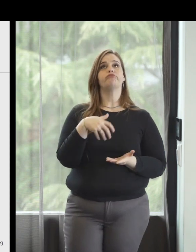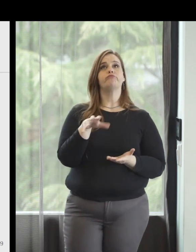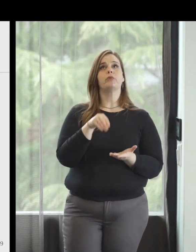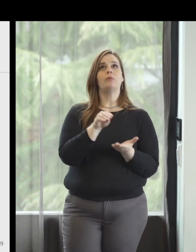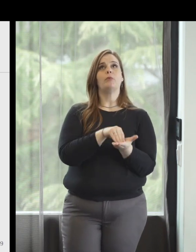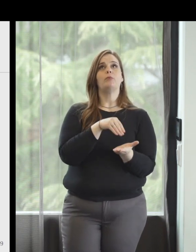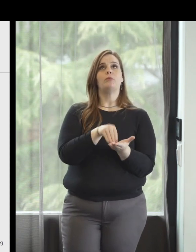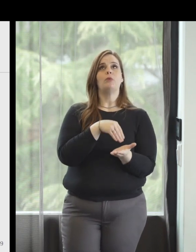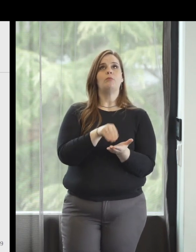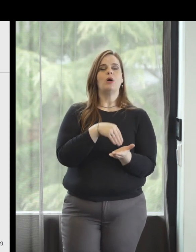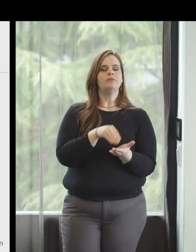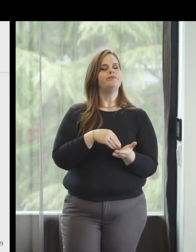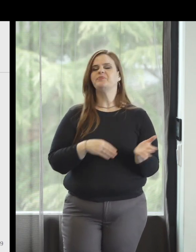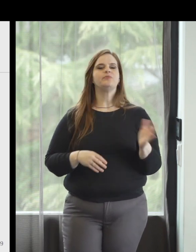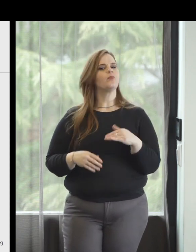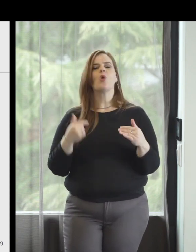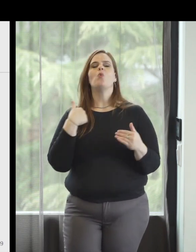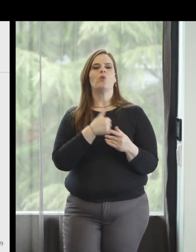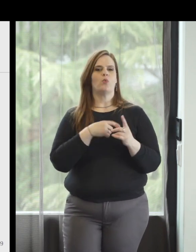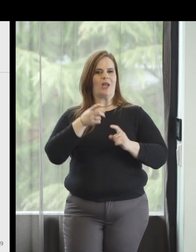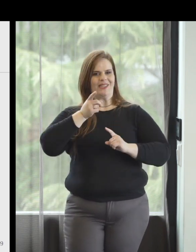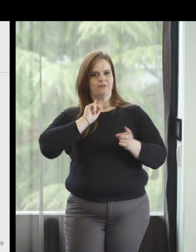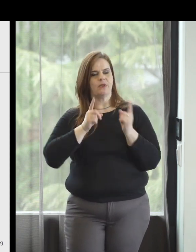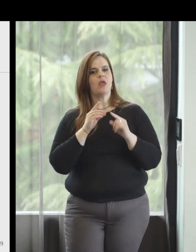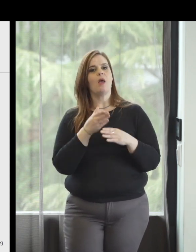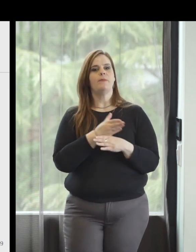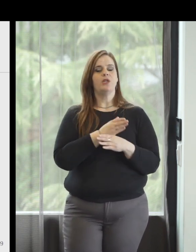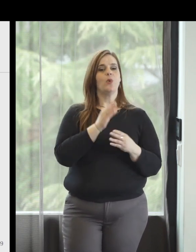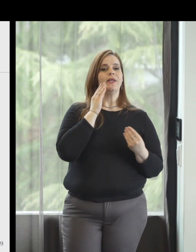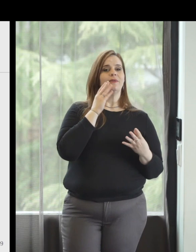discourse between data producers in the